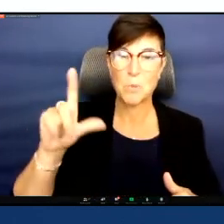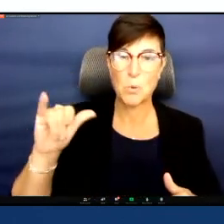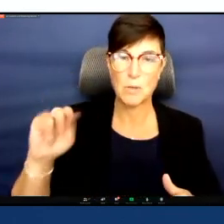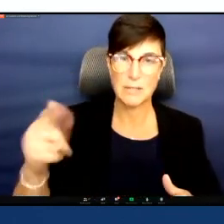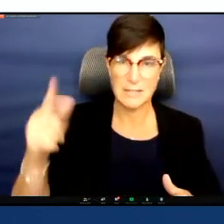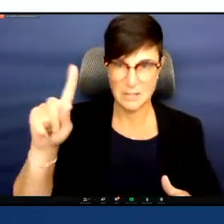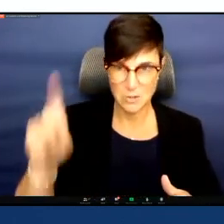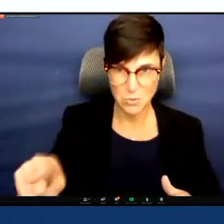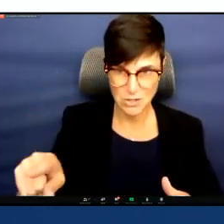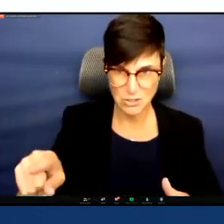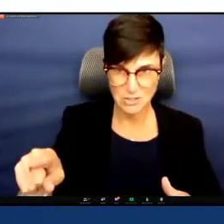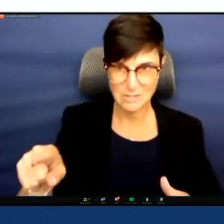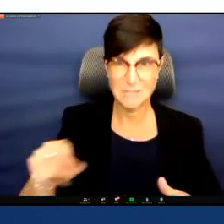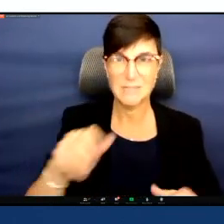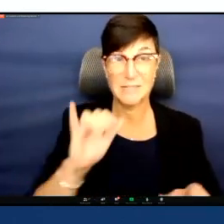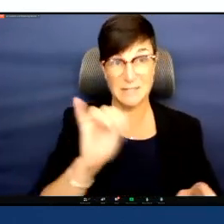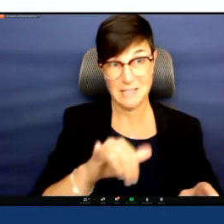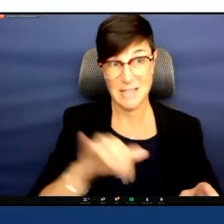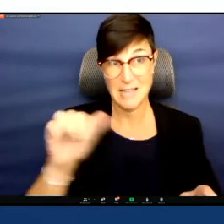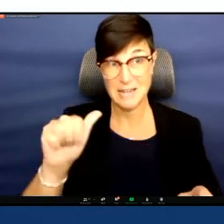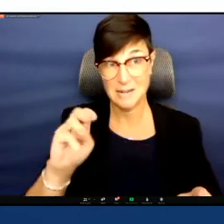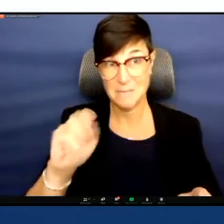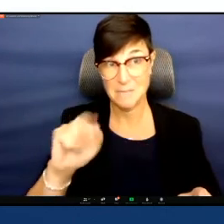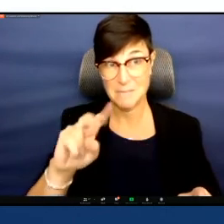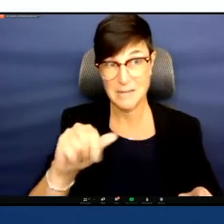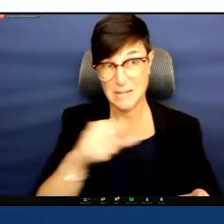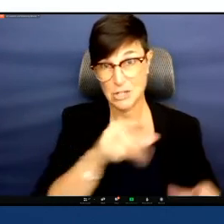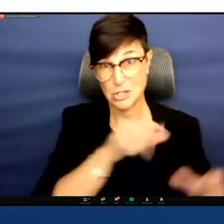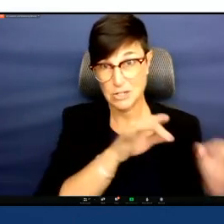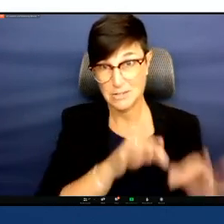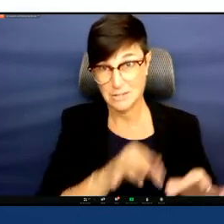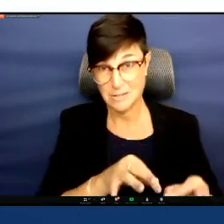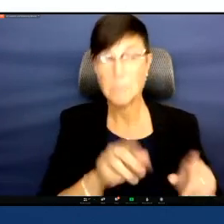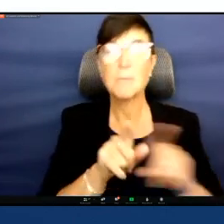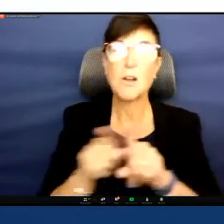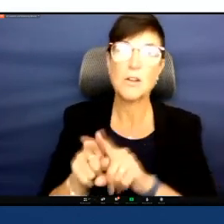but also follows a timeline that is prescribed